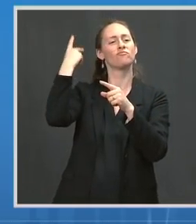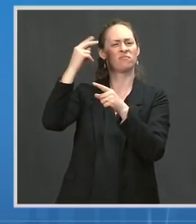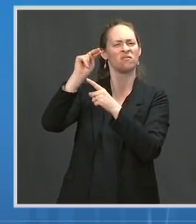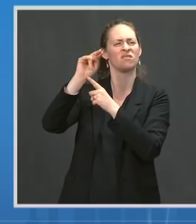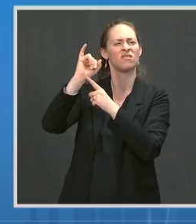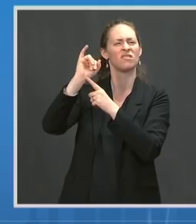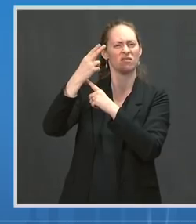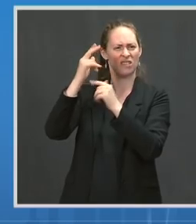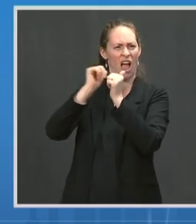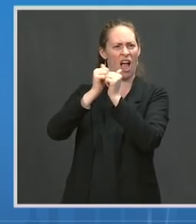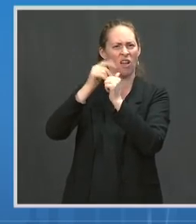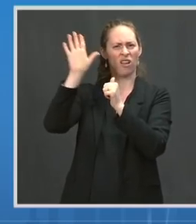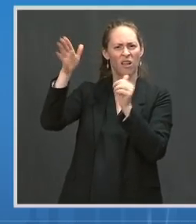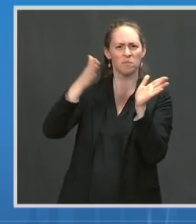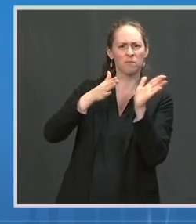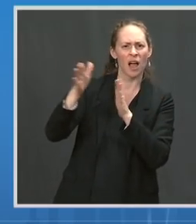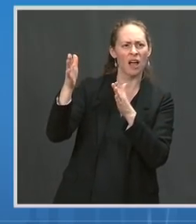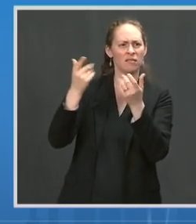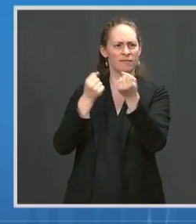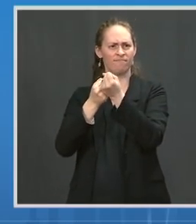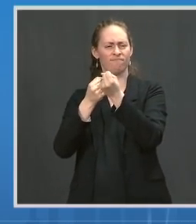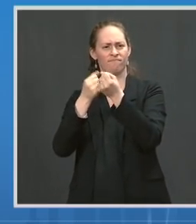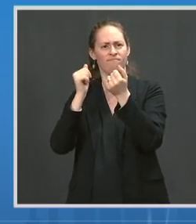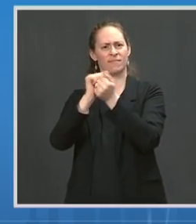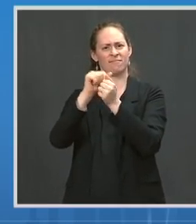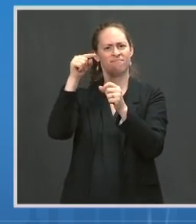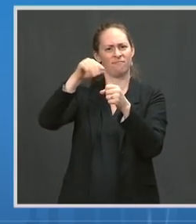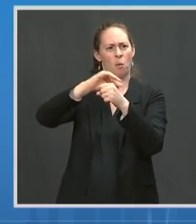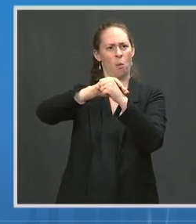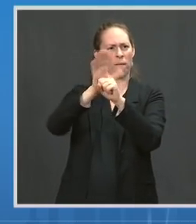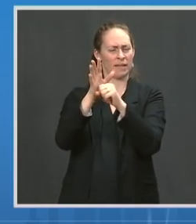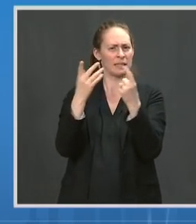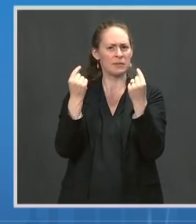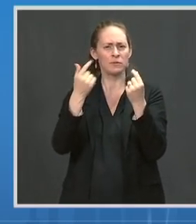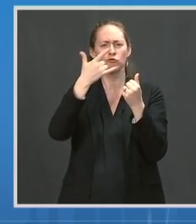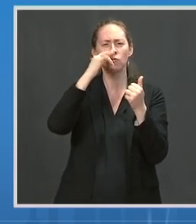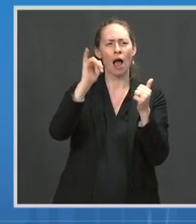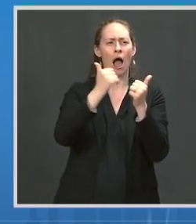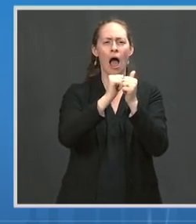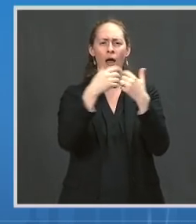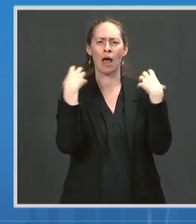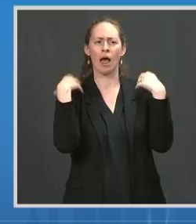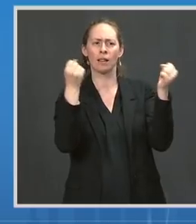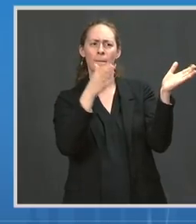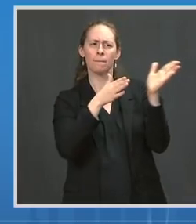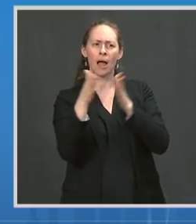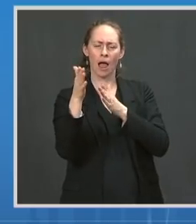2019 Treatment Guidelines Panel. Next slide.